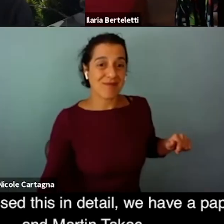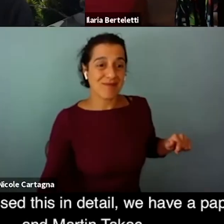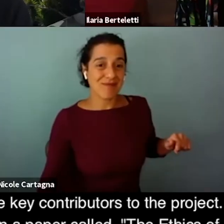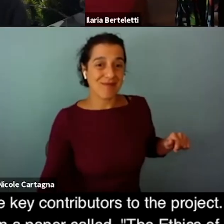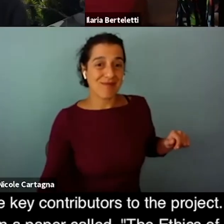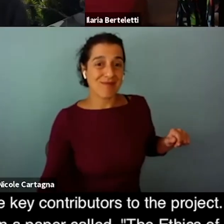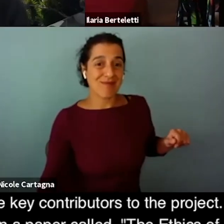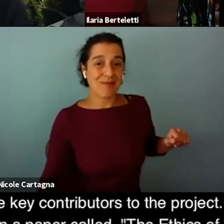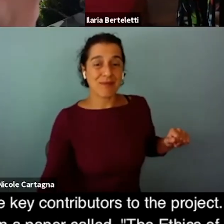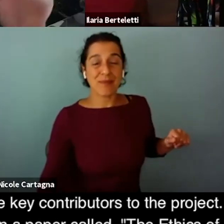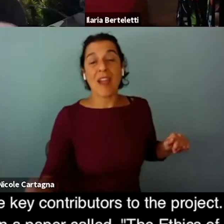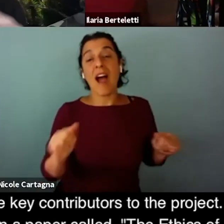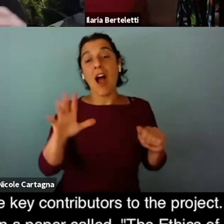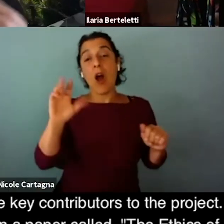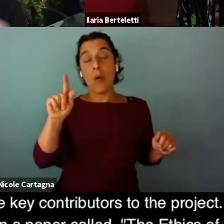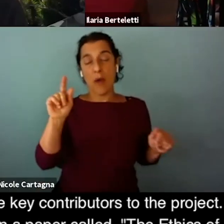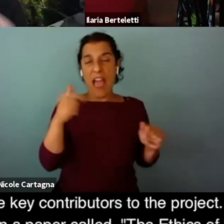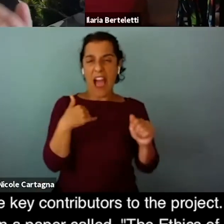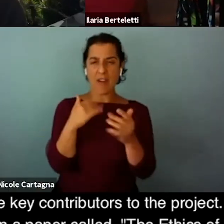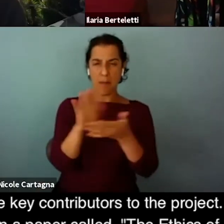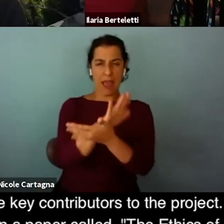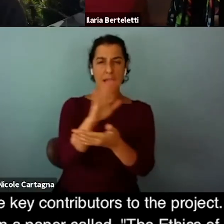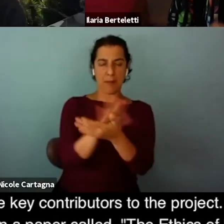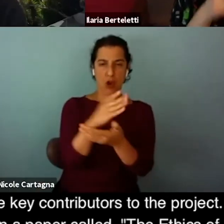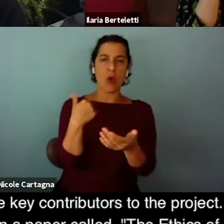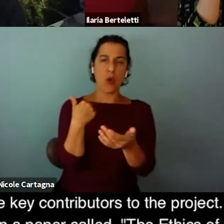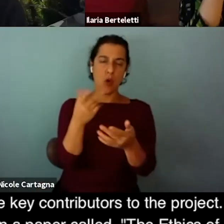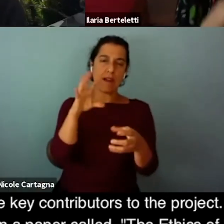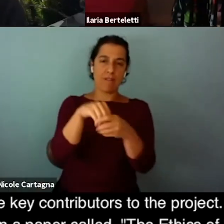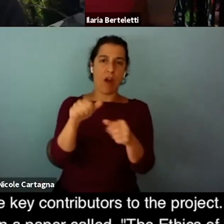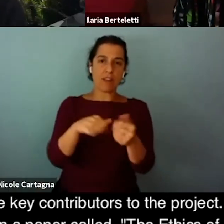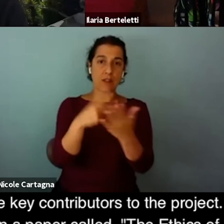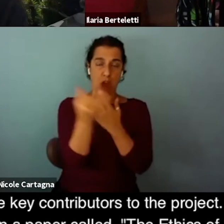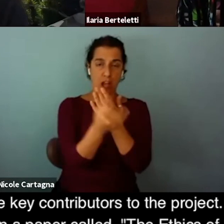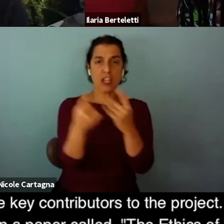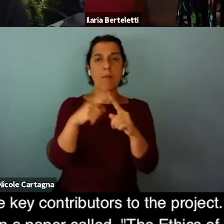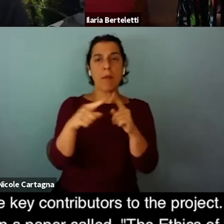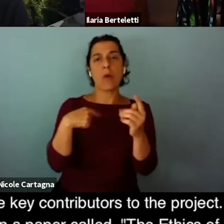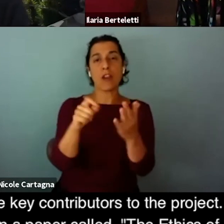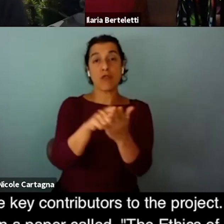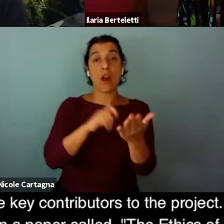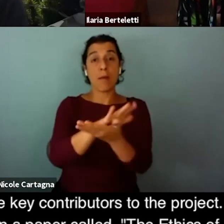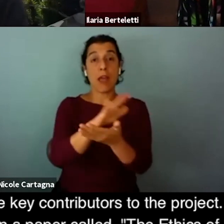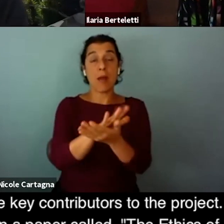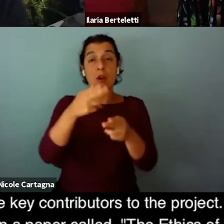who who are key contributors to the project but we've written a paper called the ethics of baby x